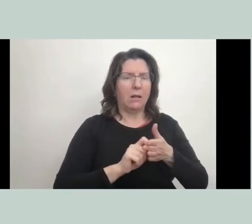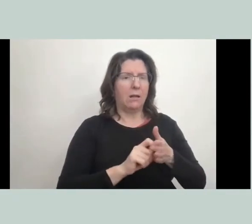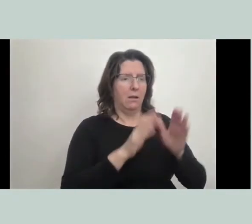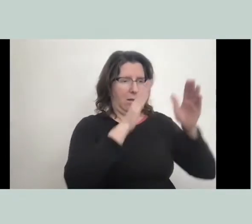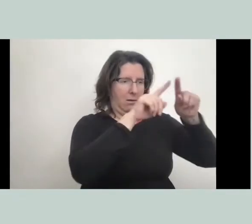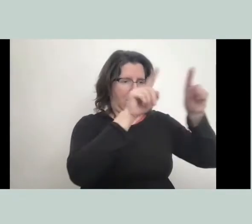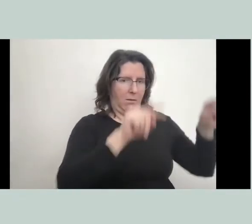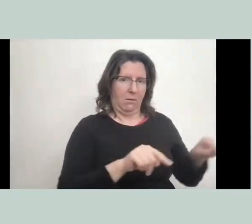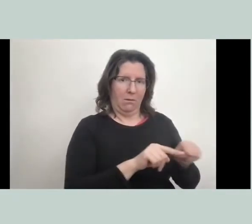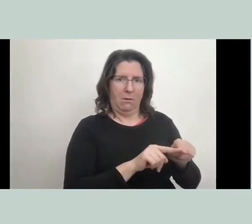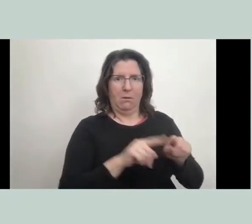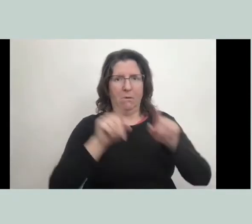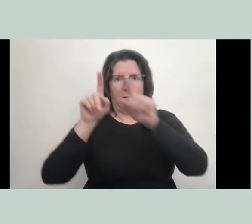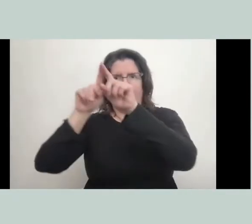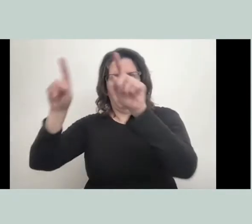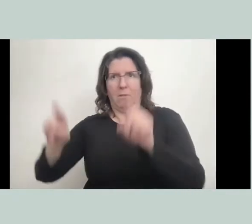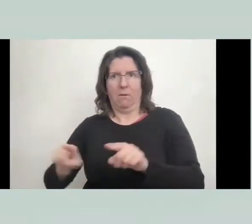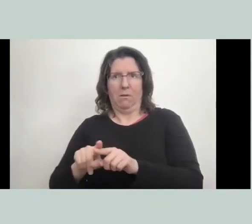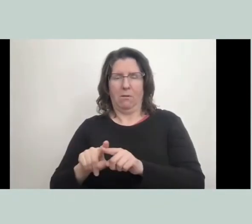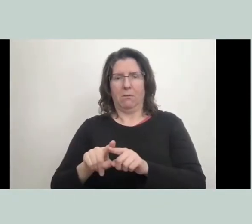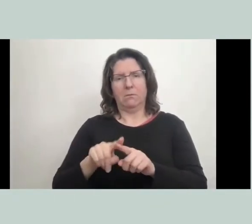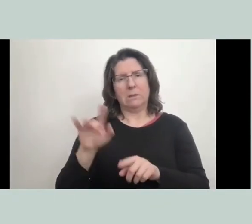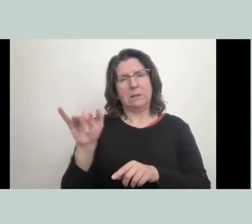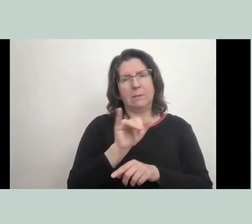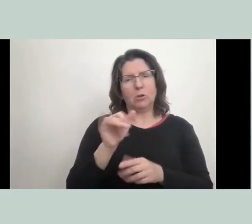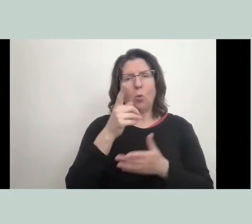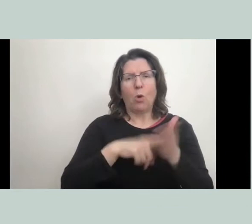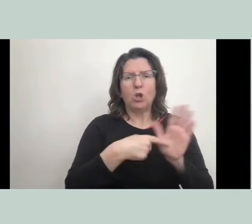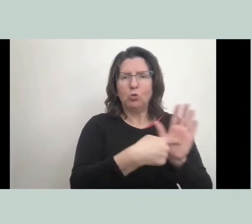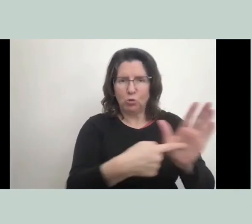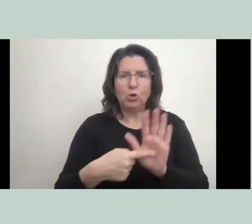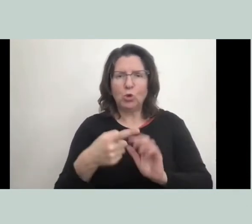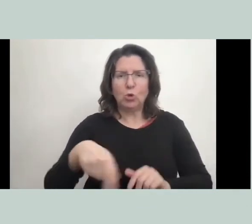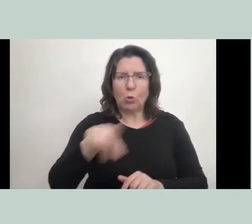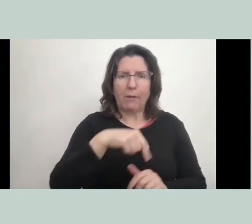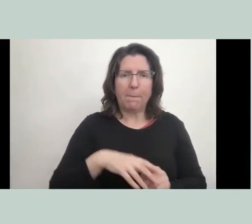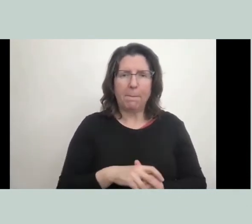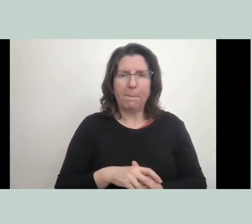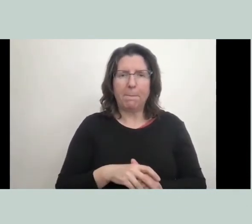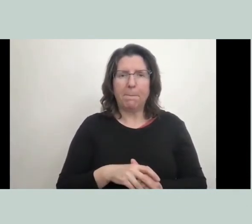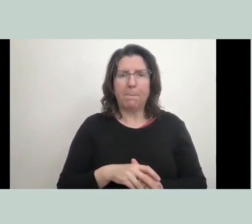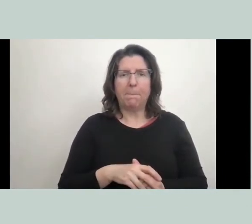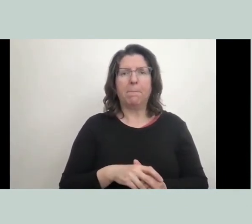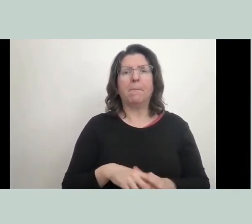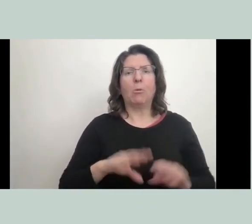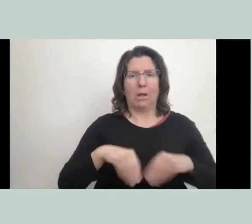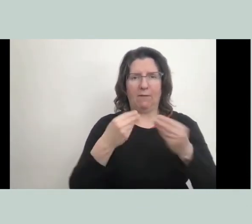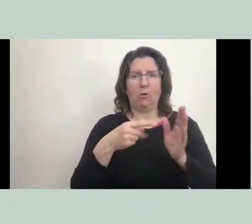Then you have them practice producing texts similar to the models that you have prepared.